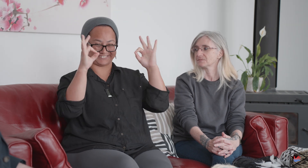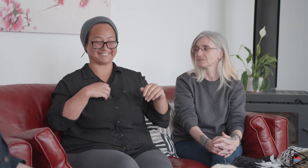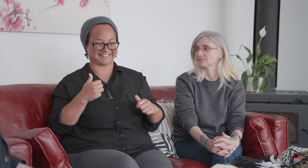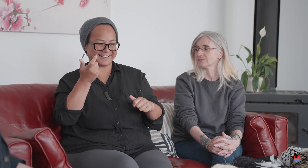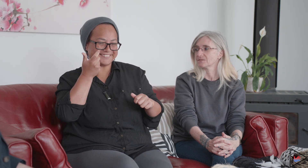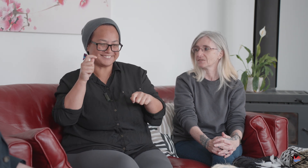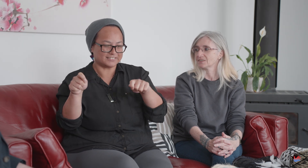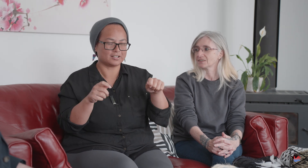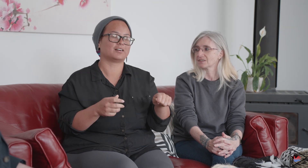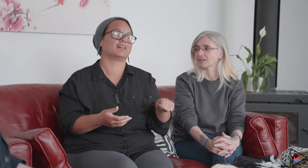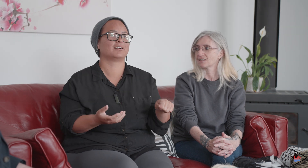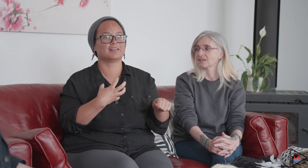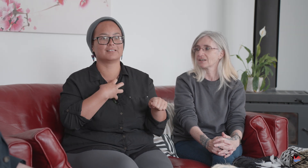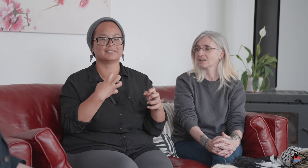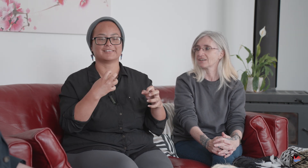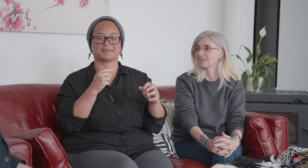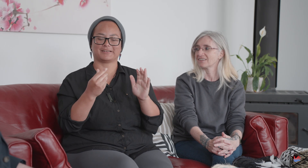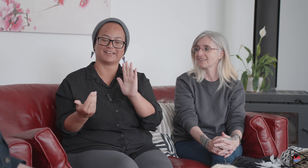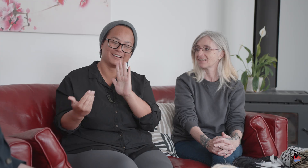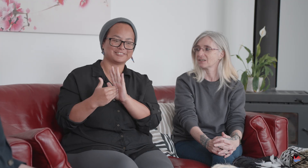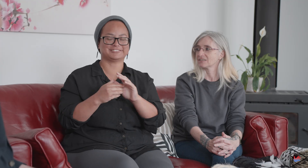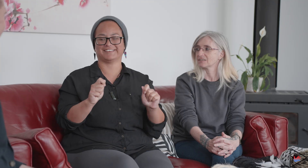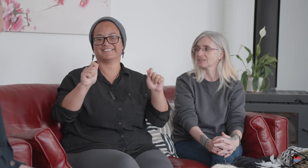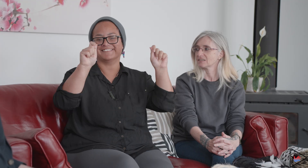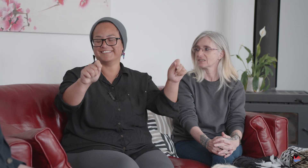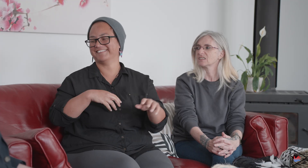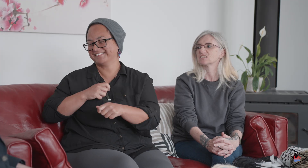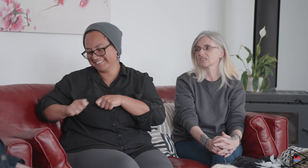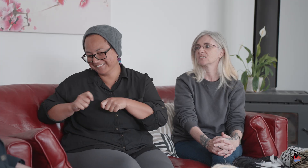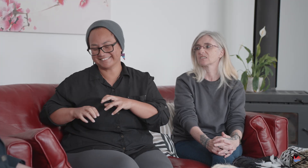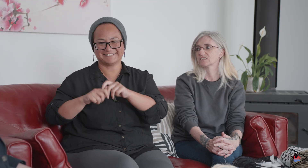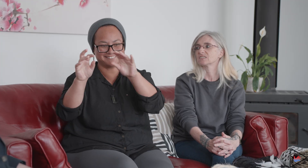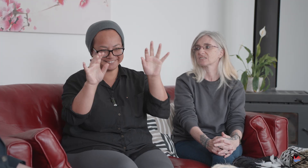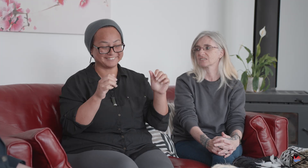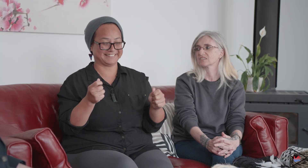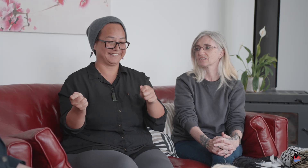framing and what you think you expect is going to be the right amount isn't - you then have to